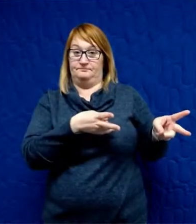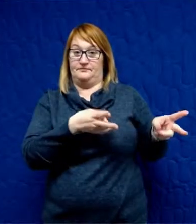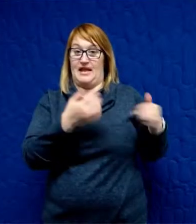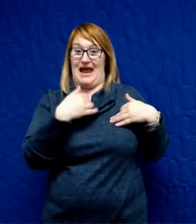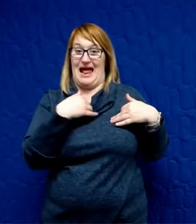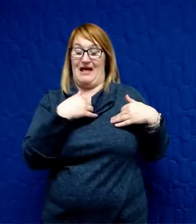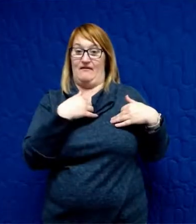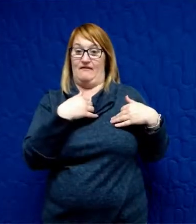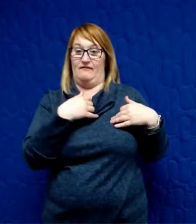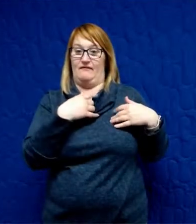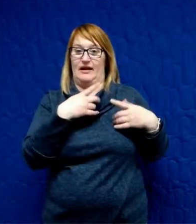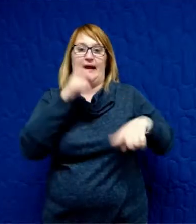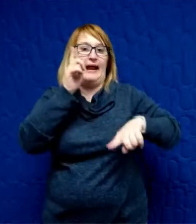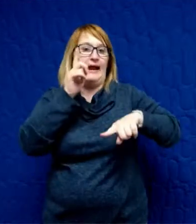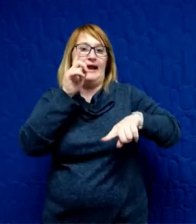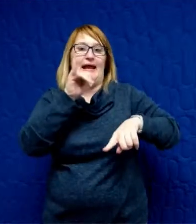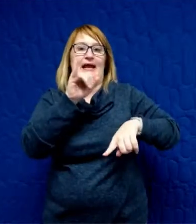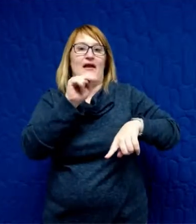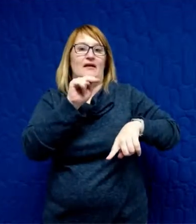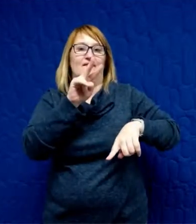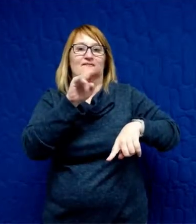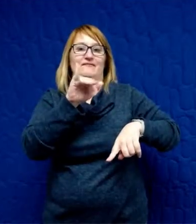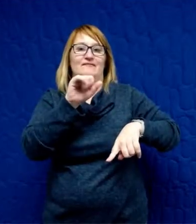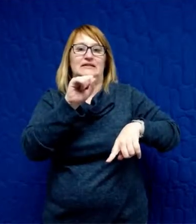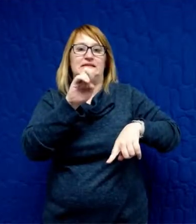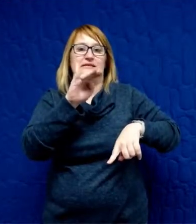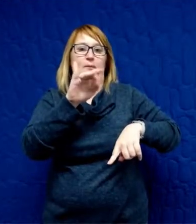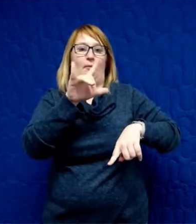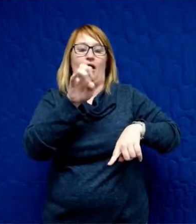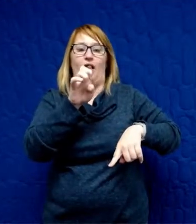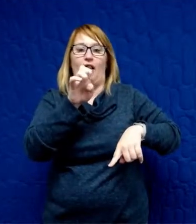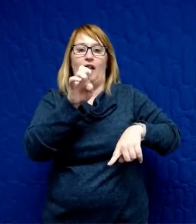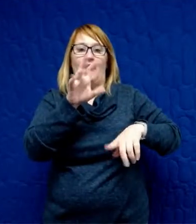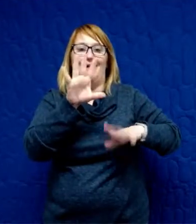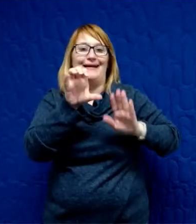call "invisible characters" that you can't even see if you come select you can copy